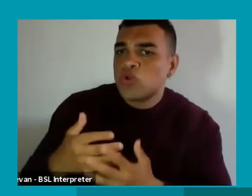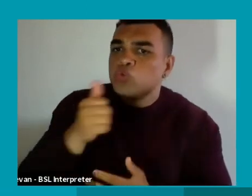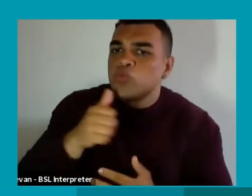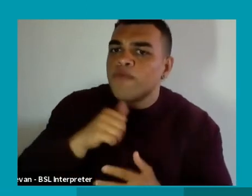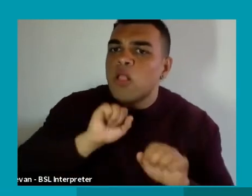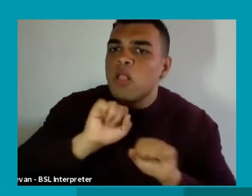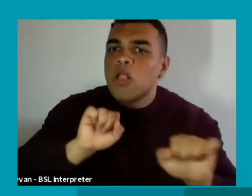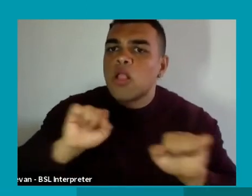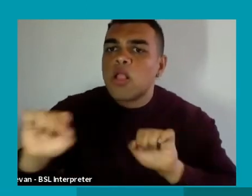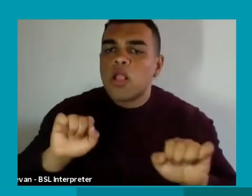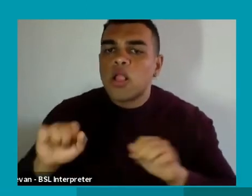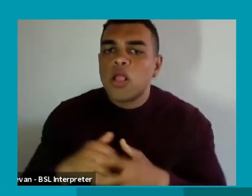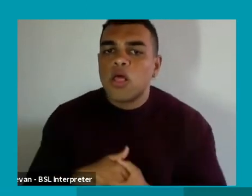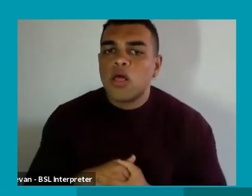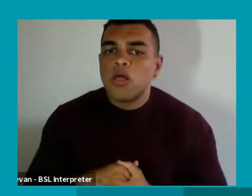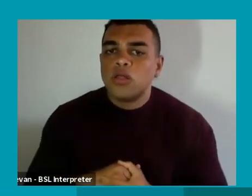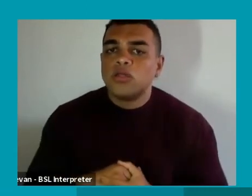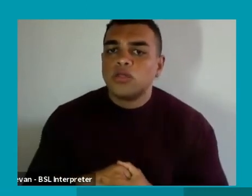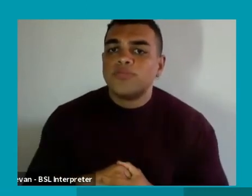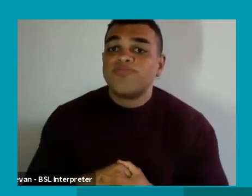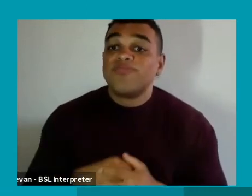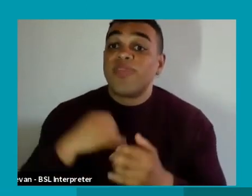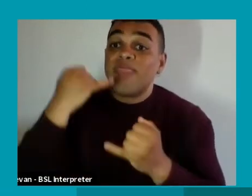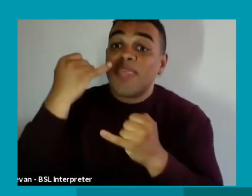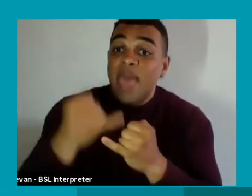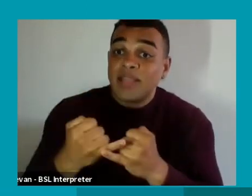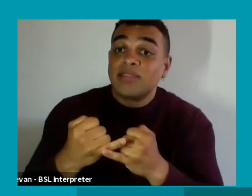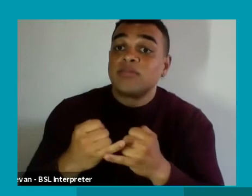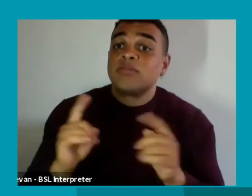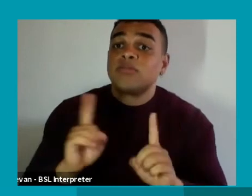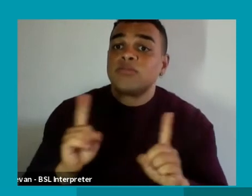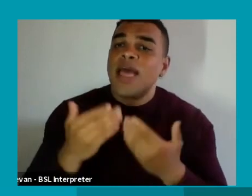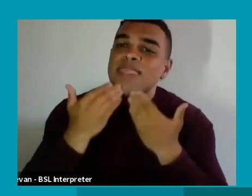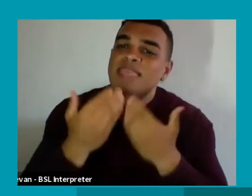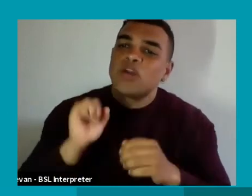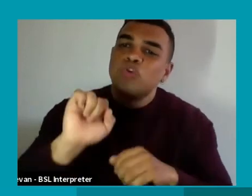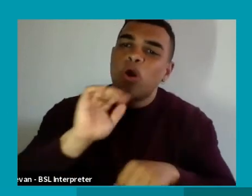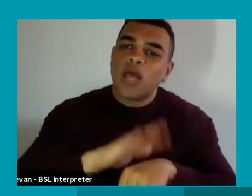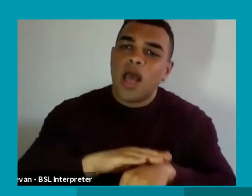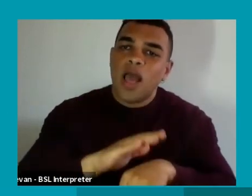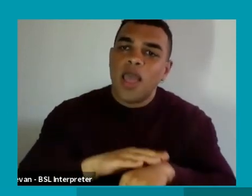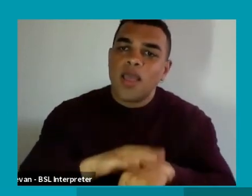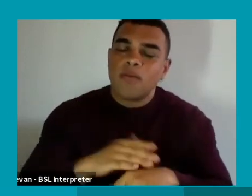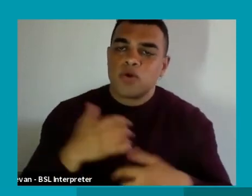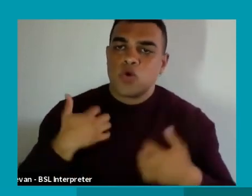thank you for your time. I look forward to hearing from you. Please let me know what you think of my CV that.